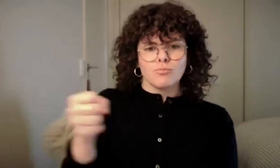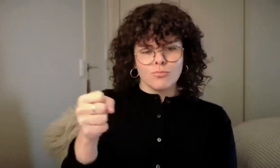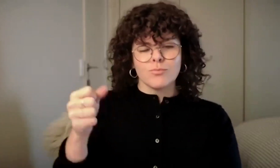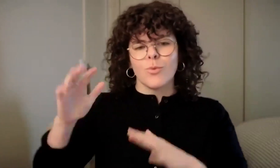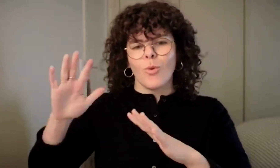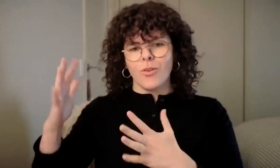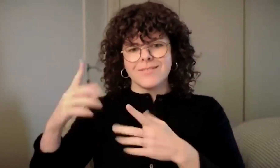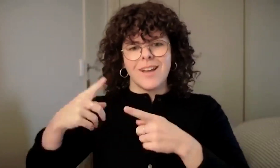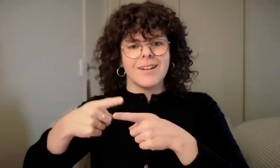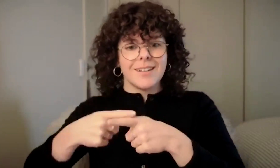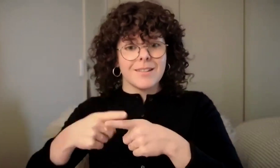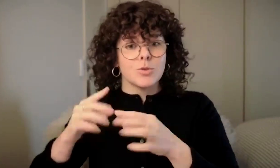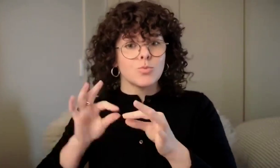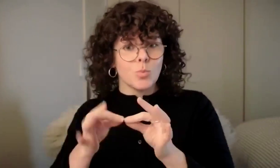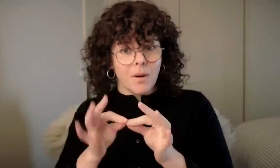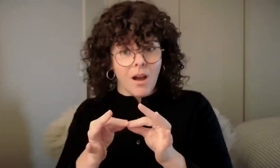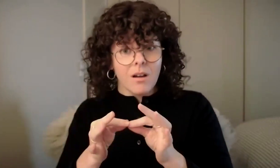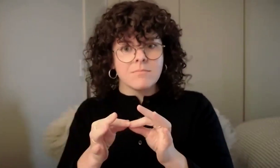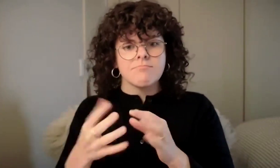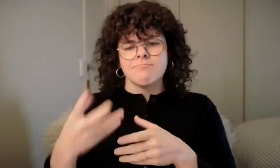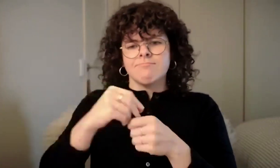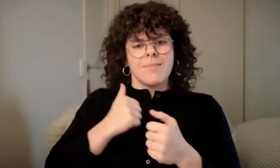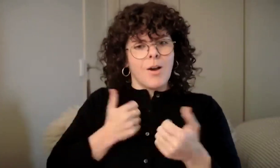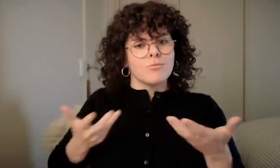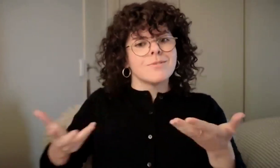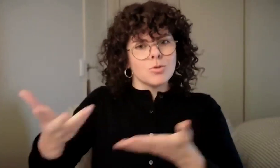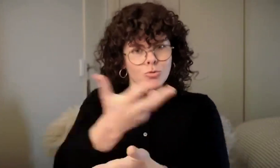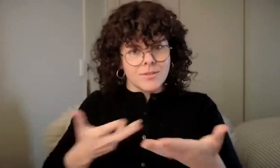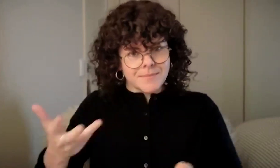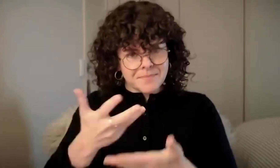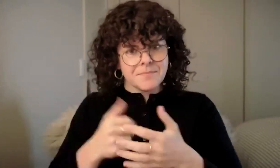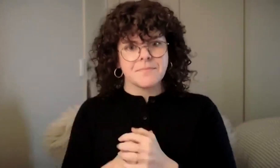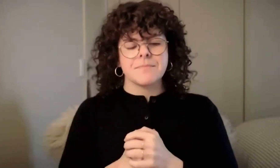The panel also worked with Auslan English interpreters during our discussions.